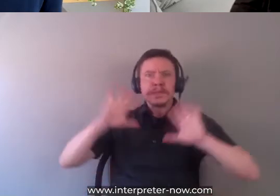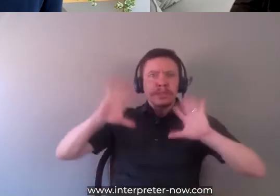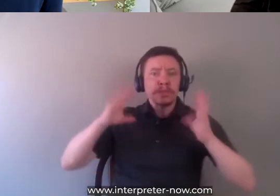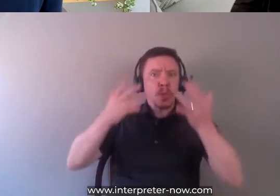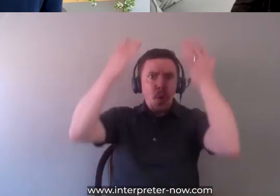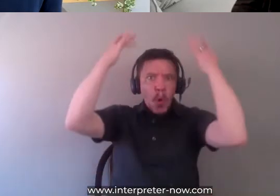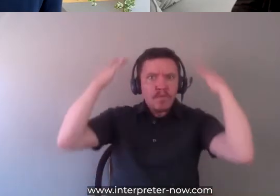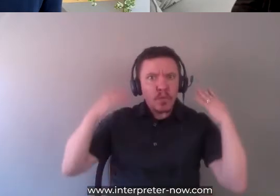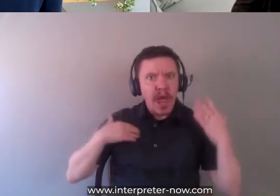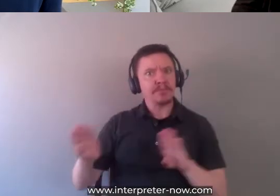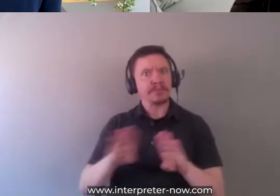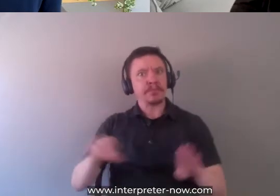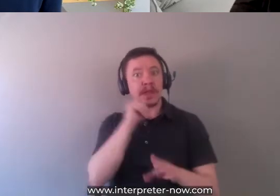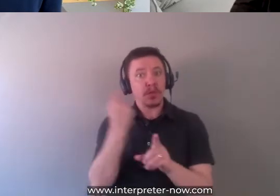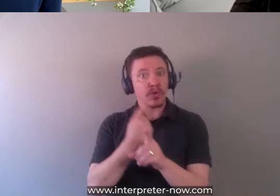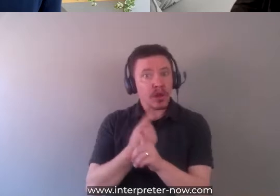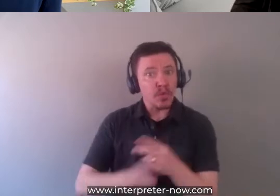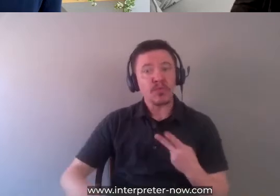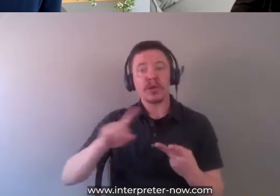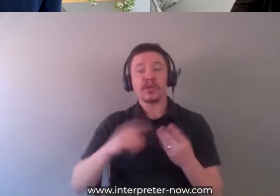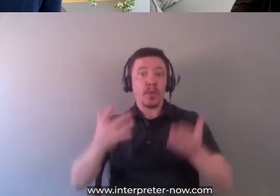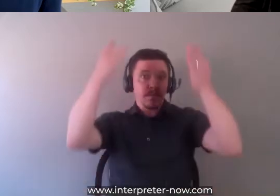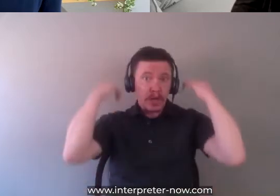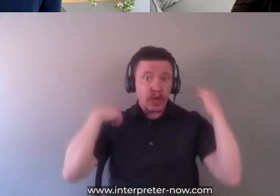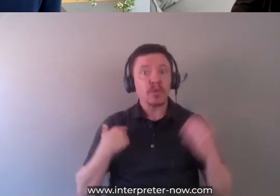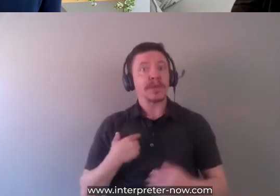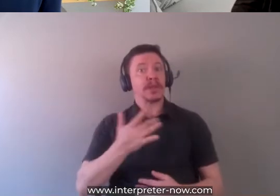Because they were physically attacked, restrained, and held to the floor by adults who are multiple